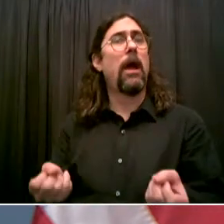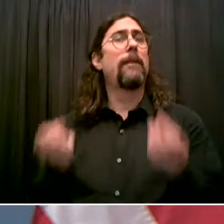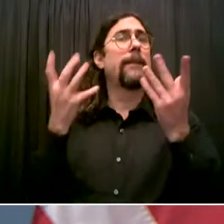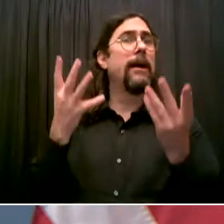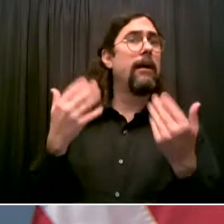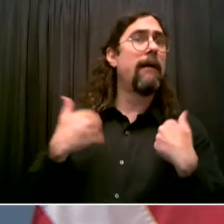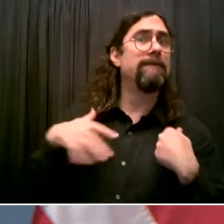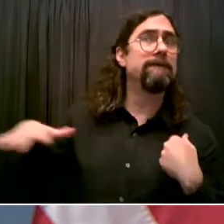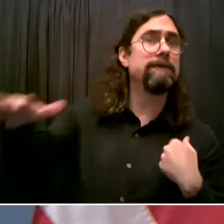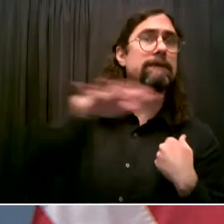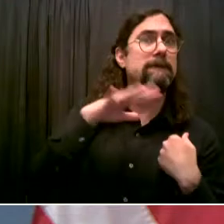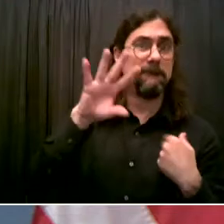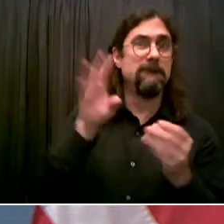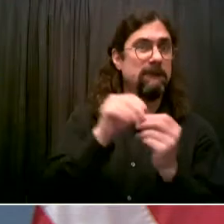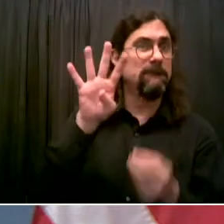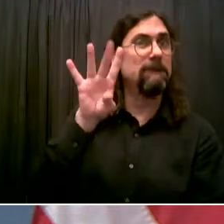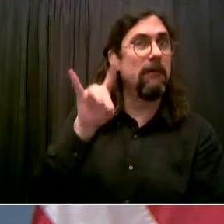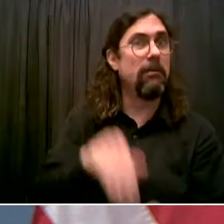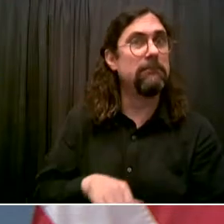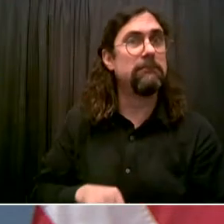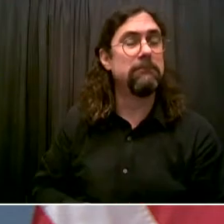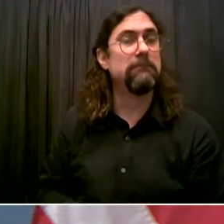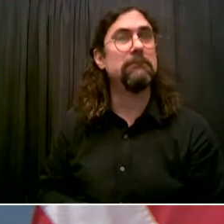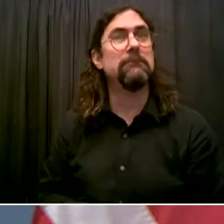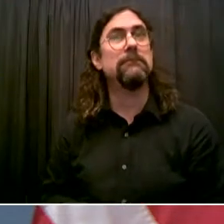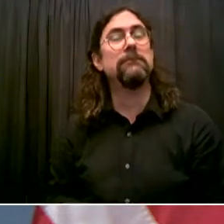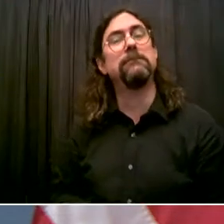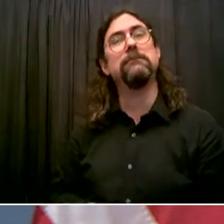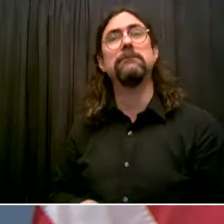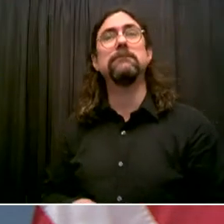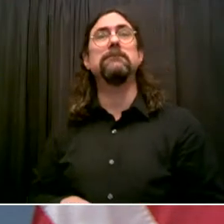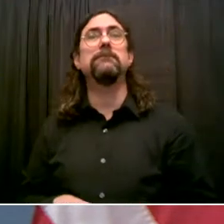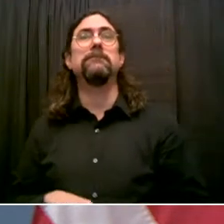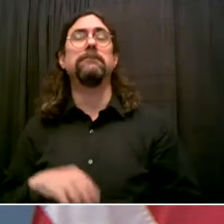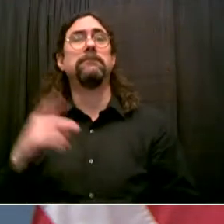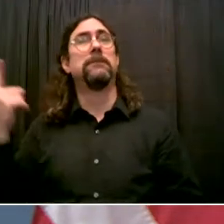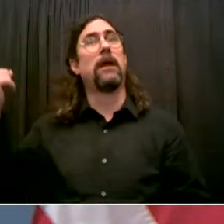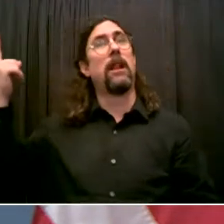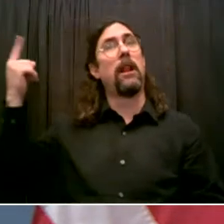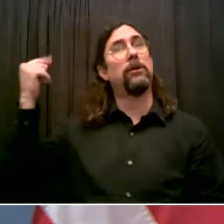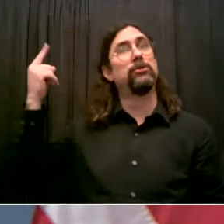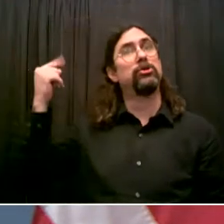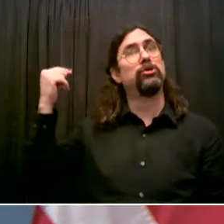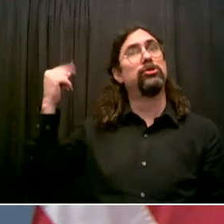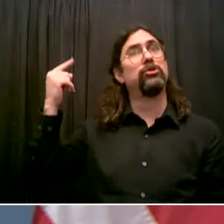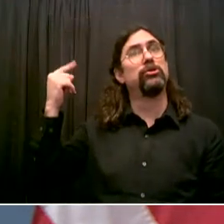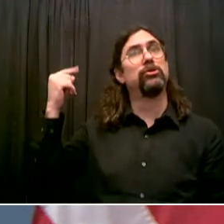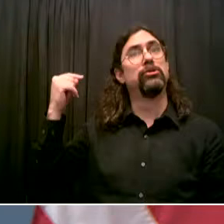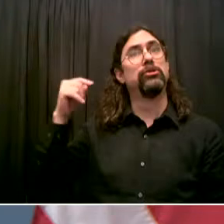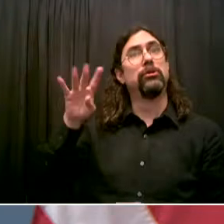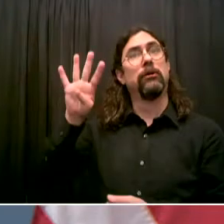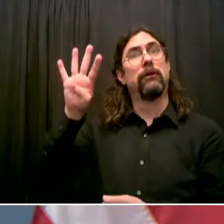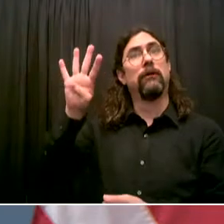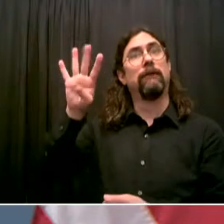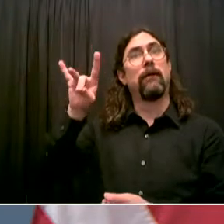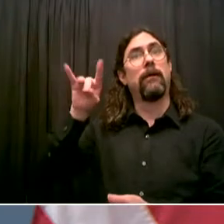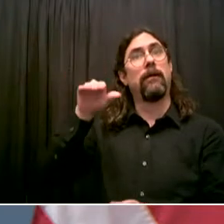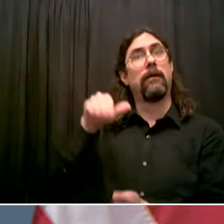IS T HE DEPARTMENT OF PUBLIC SERVICES OVERALL SHELTER. A YEAR AGO IT WAS 56,461. THE